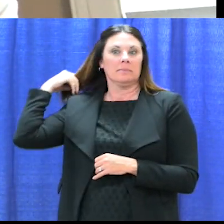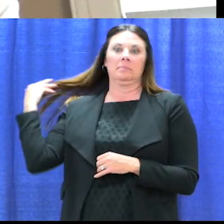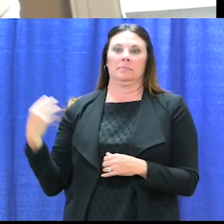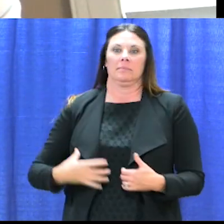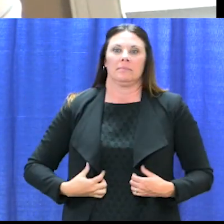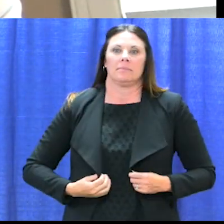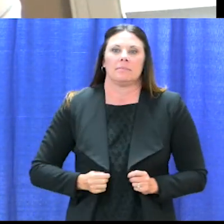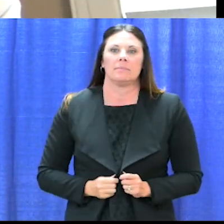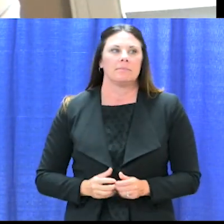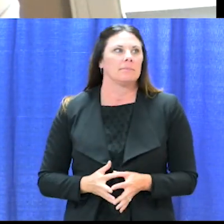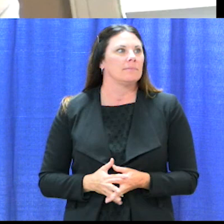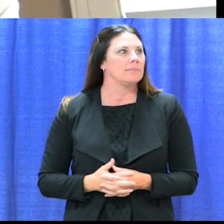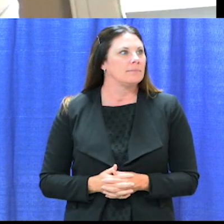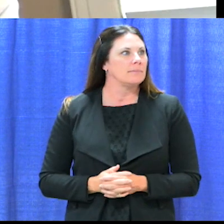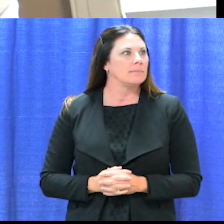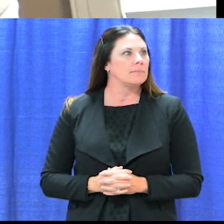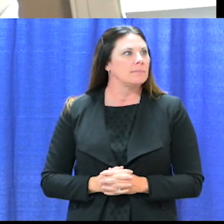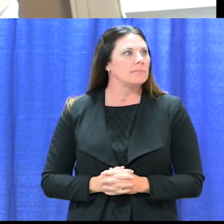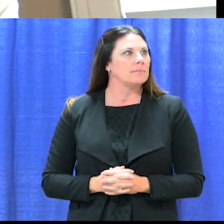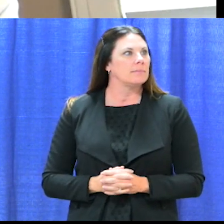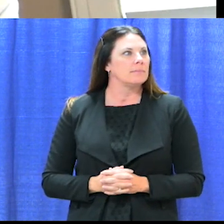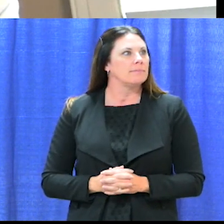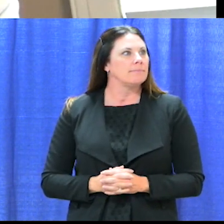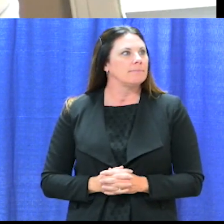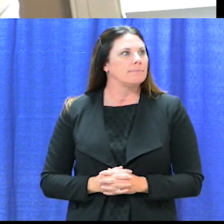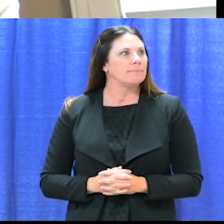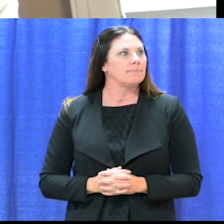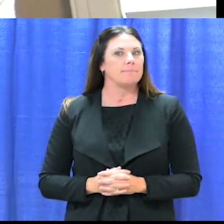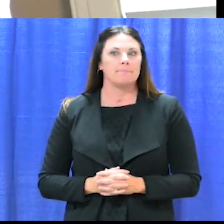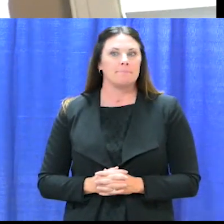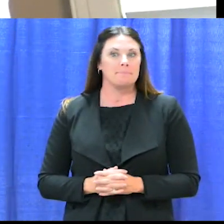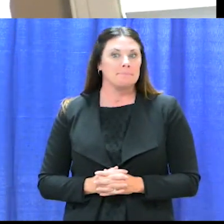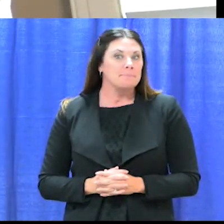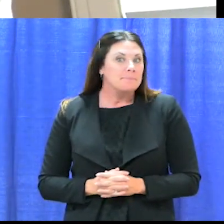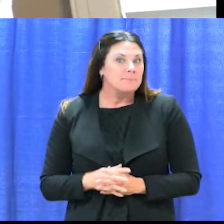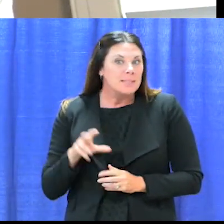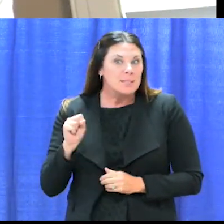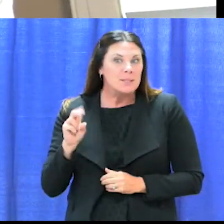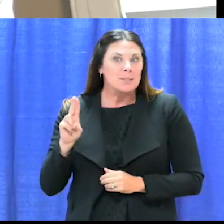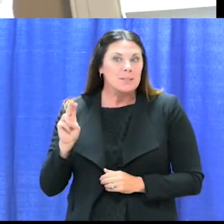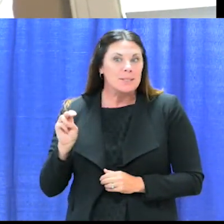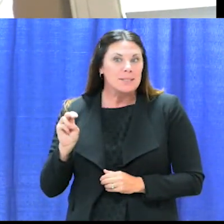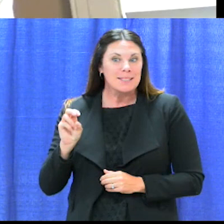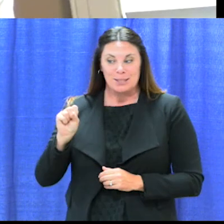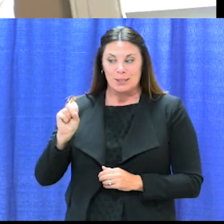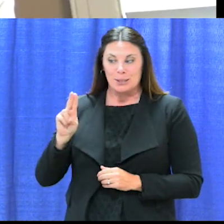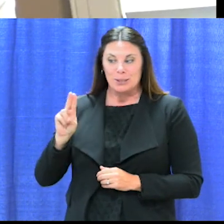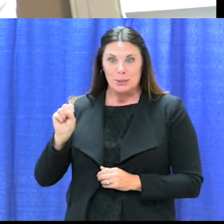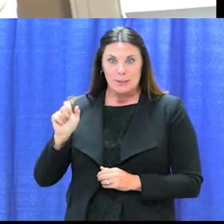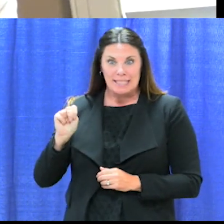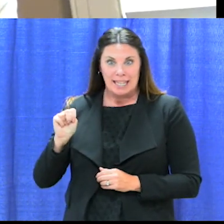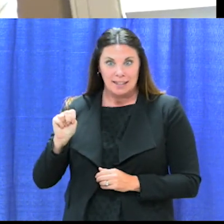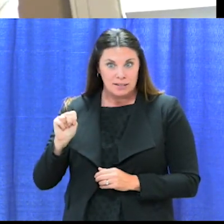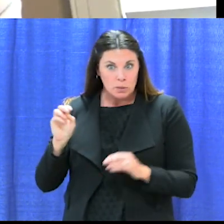Do we have a representative from AT&T?